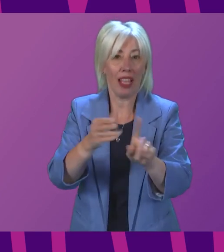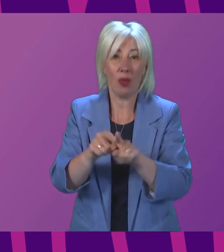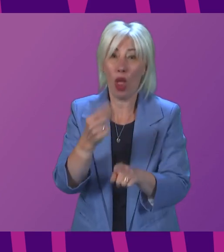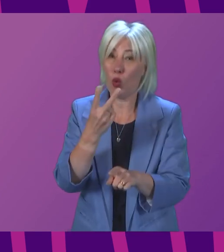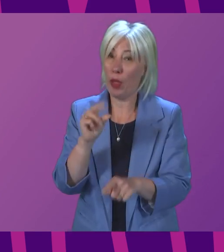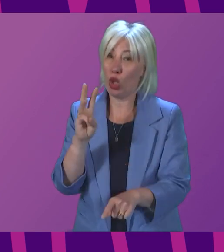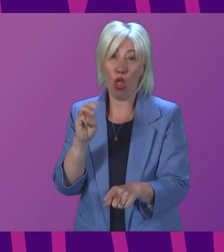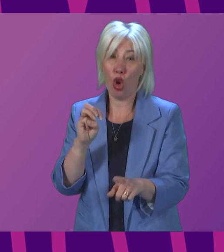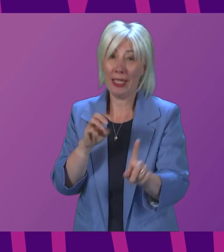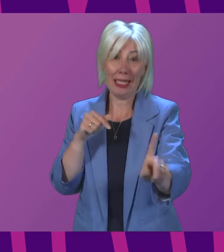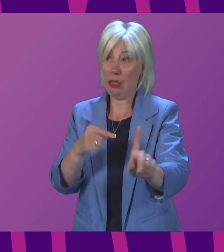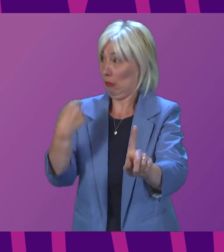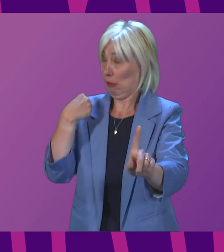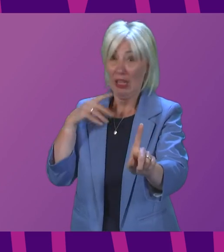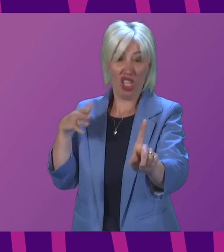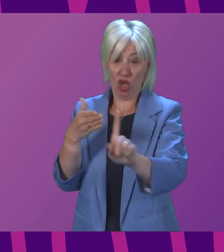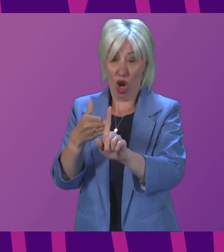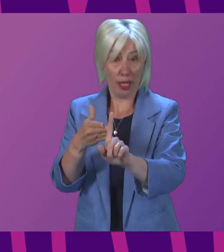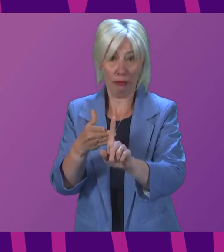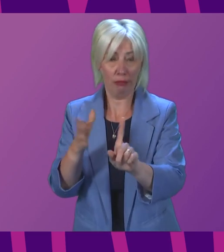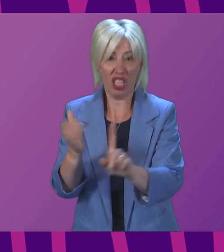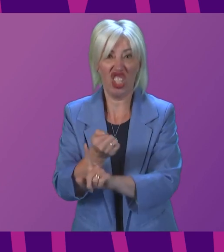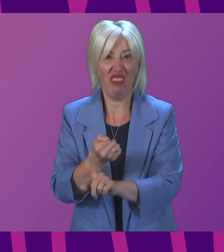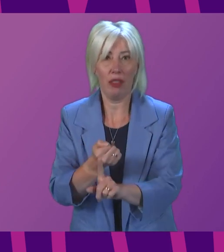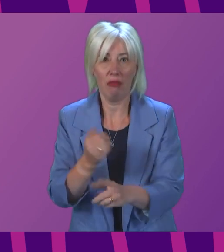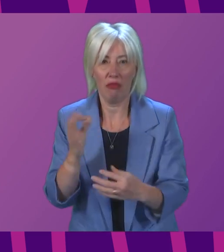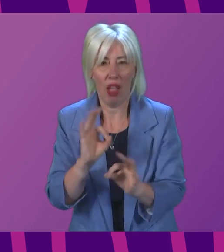target has not been met. Why?